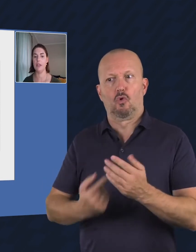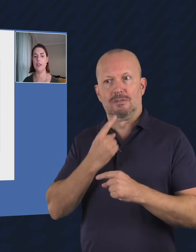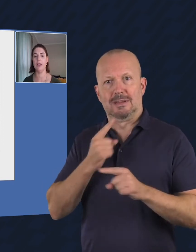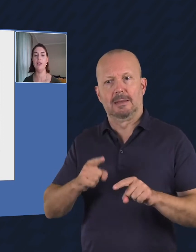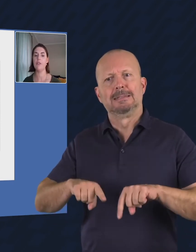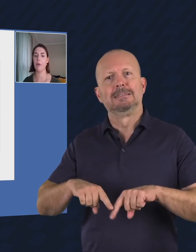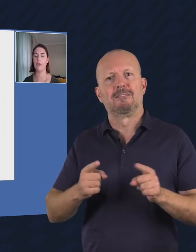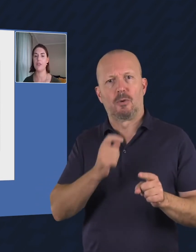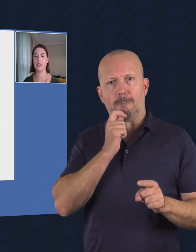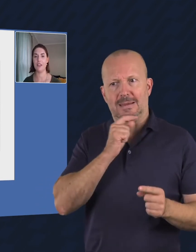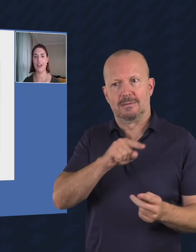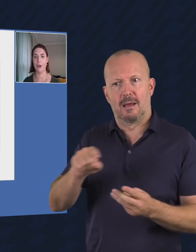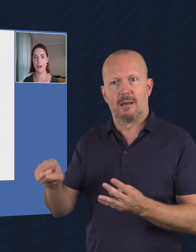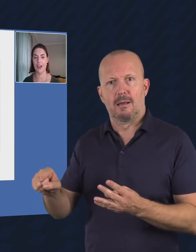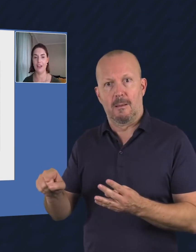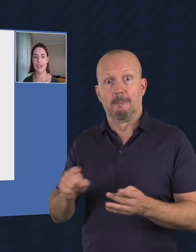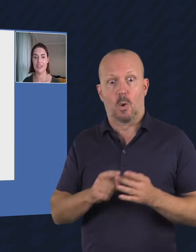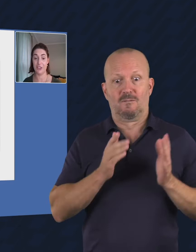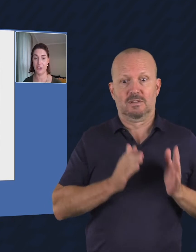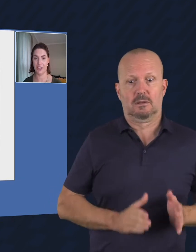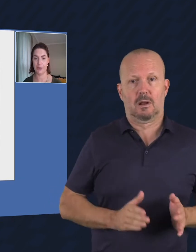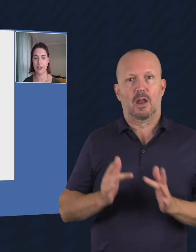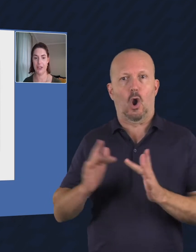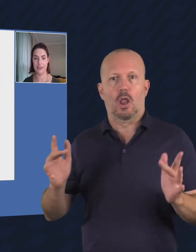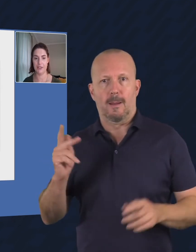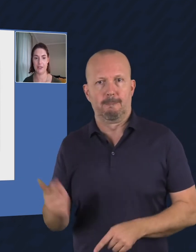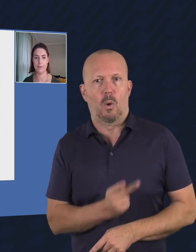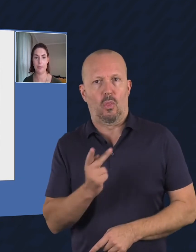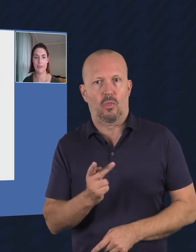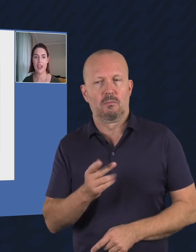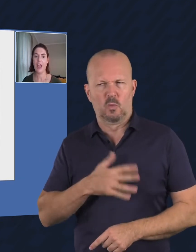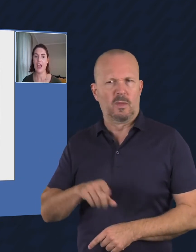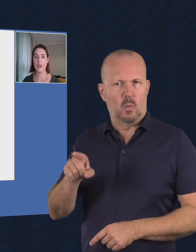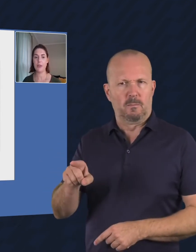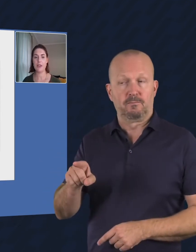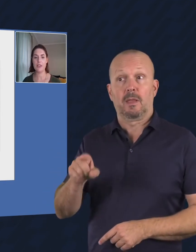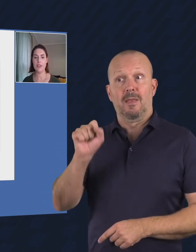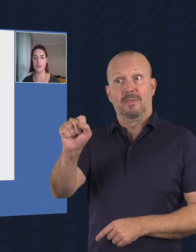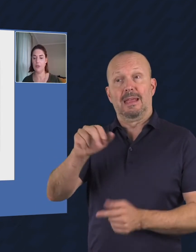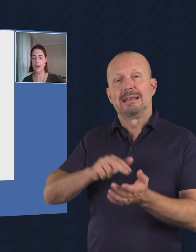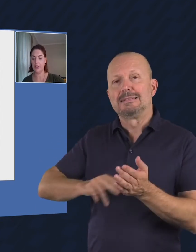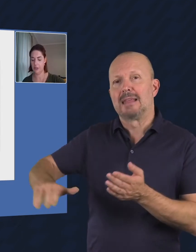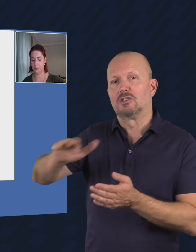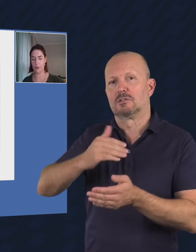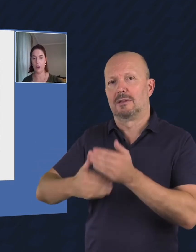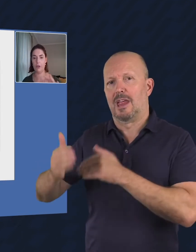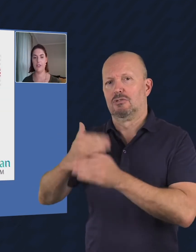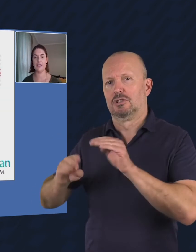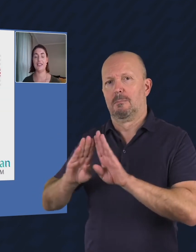media for both physical and online digital experiences. And because the National Heritage Board oversees